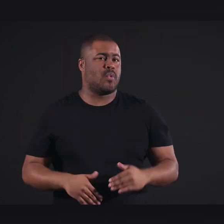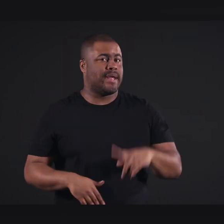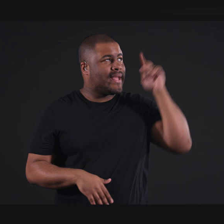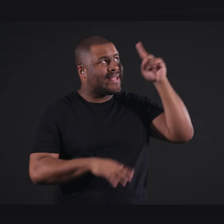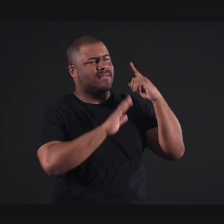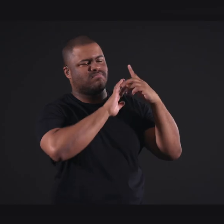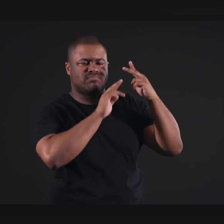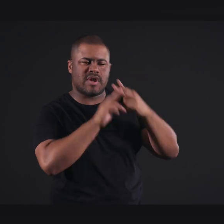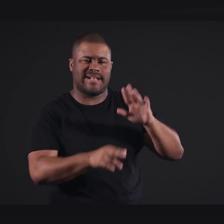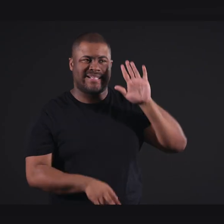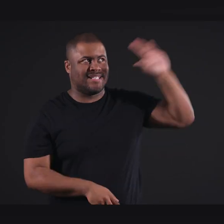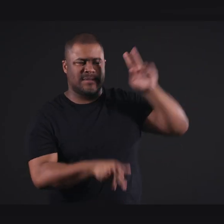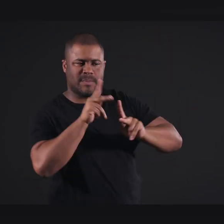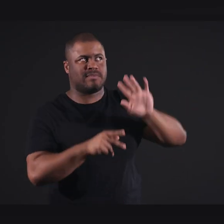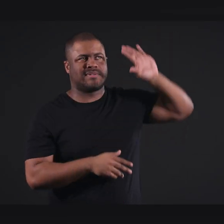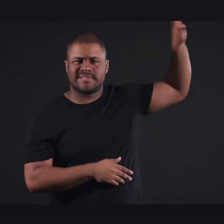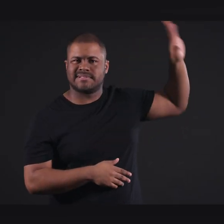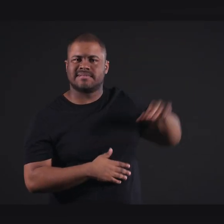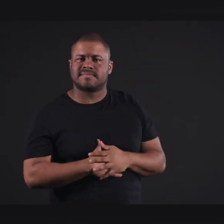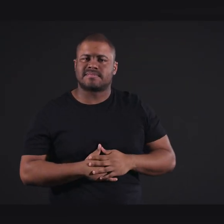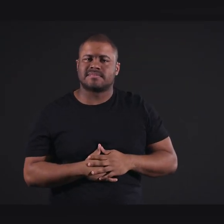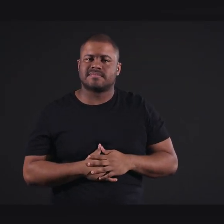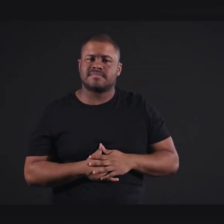called the people his own and made with them a covenant.